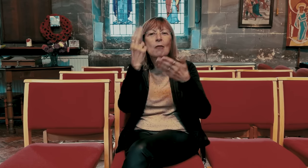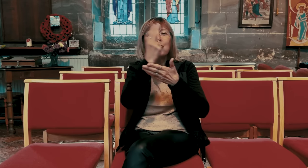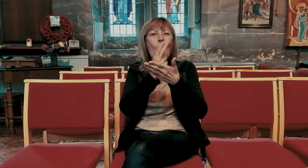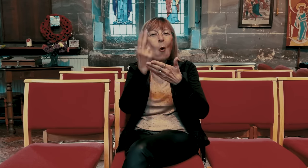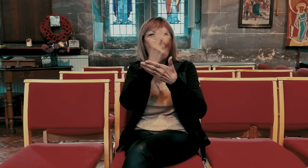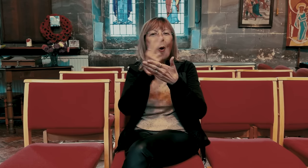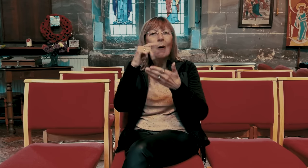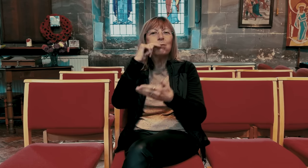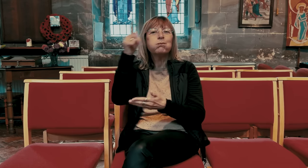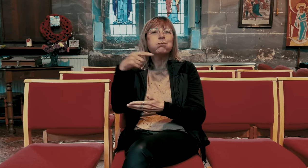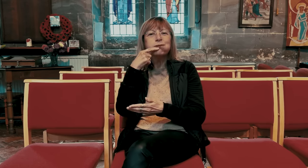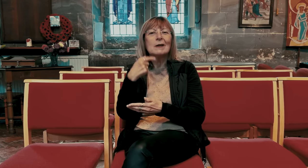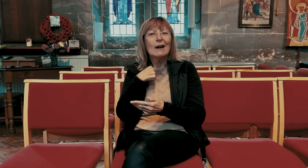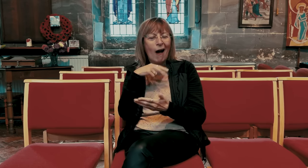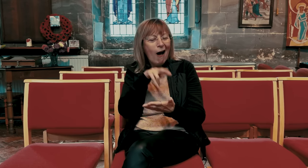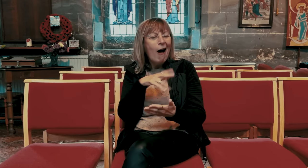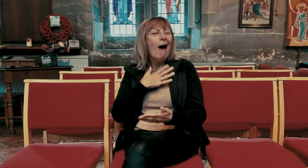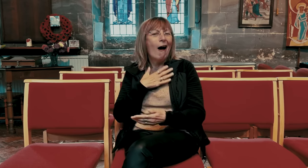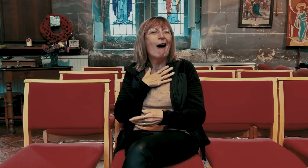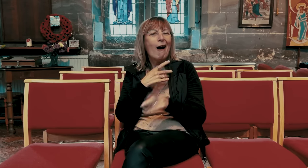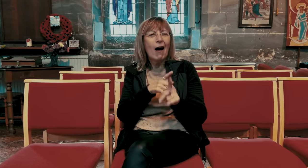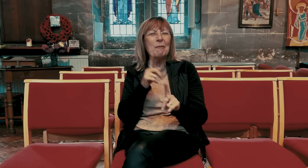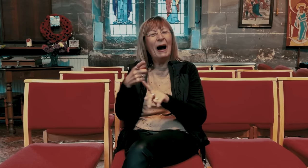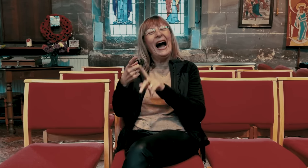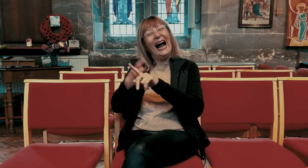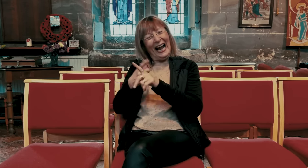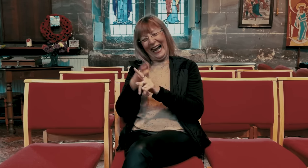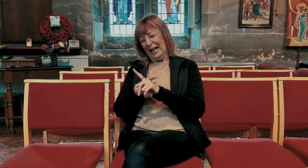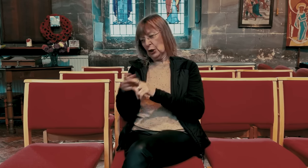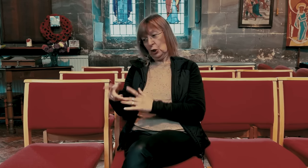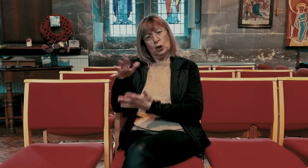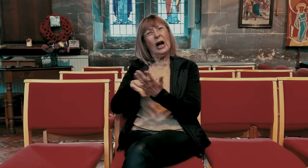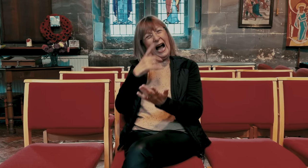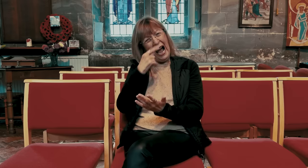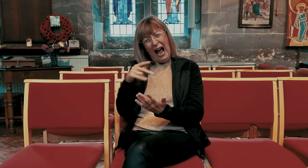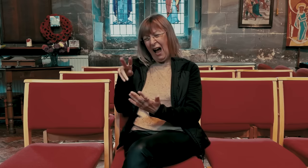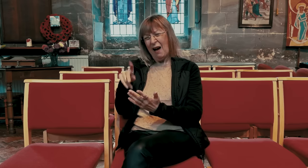Of course, I can read English, but complex English is hard.